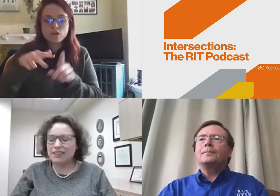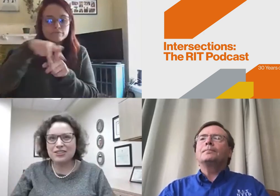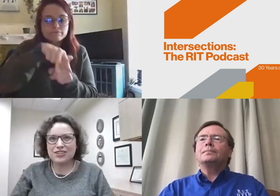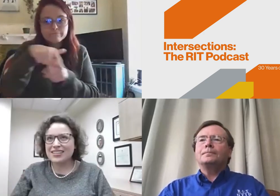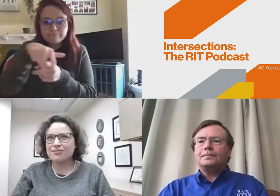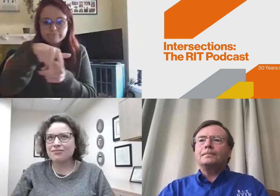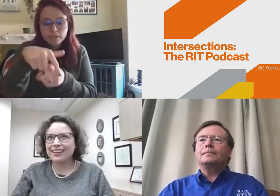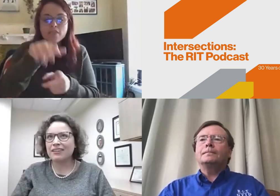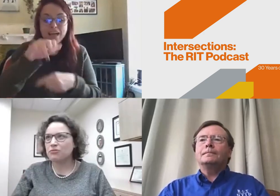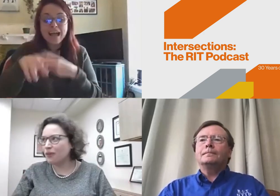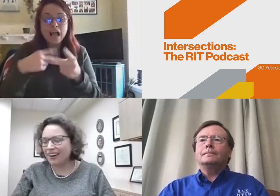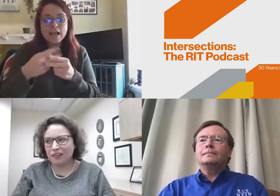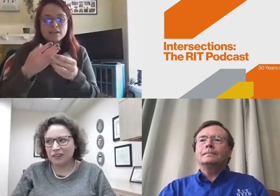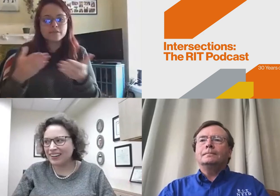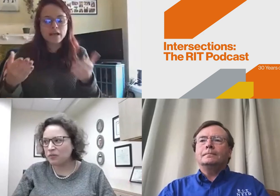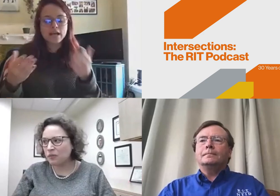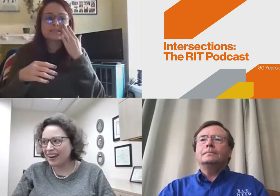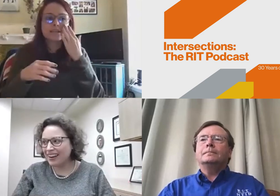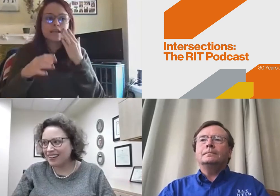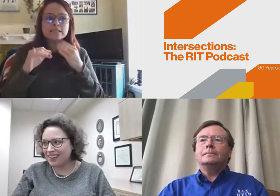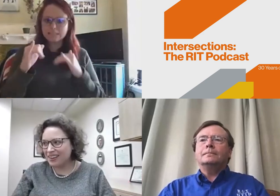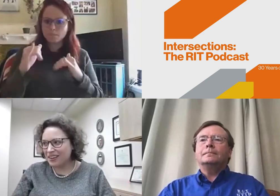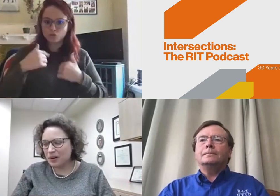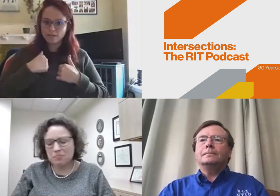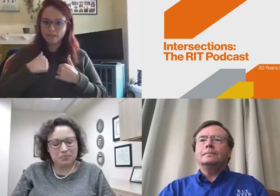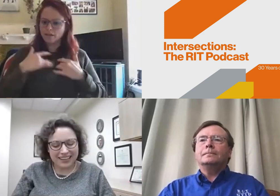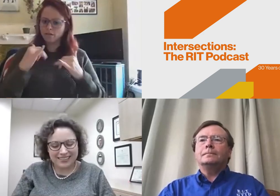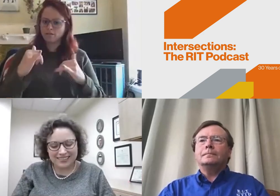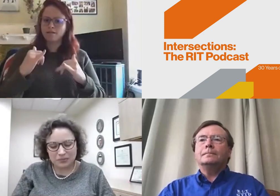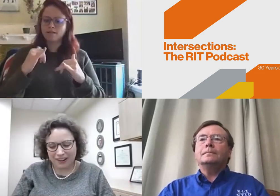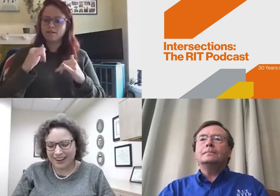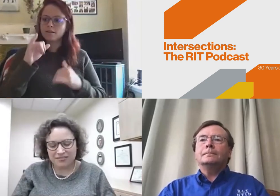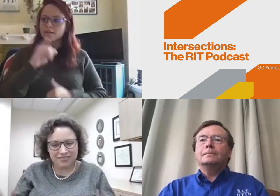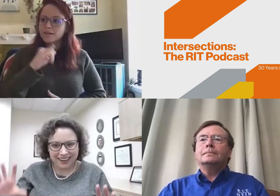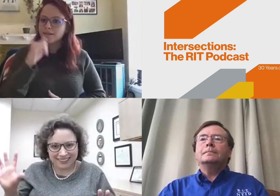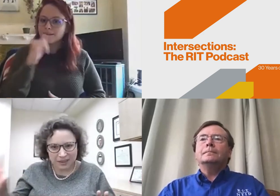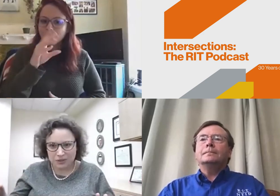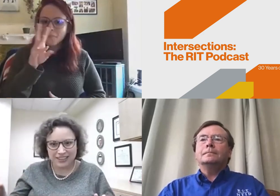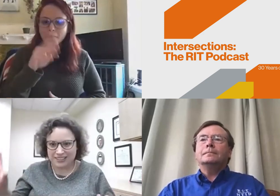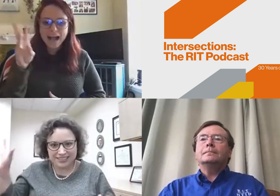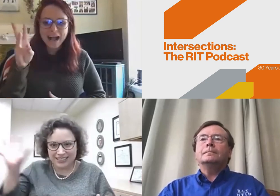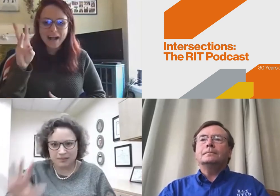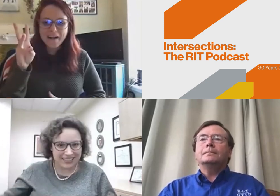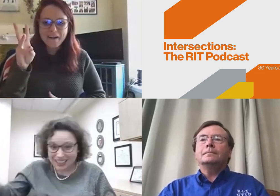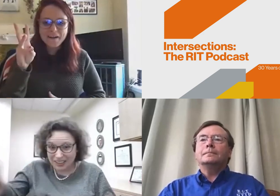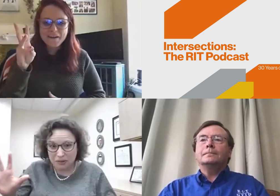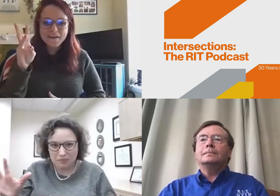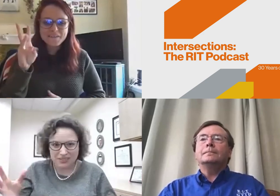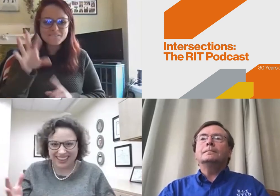And it was just this feeling of, wow, what a place where I can find community, to see myself represented.